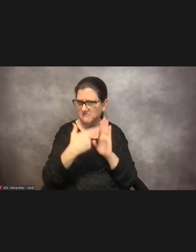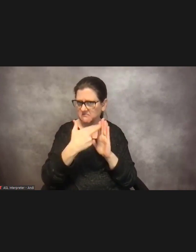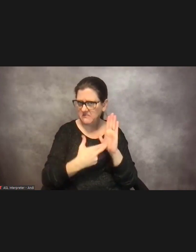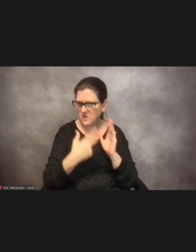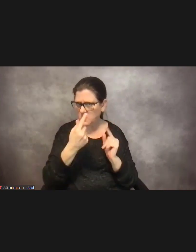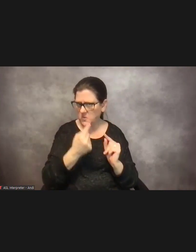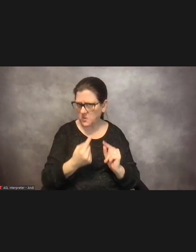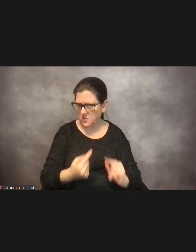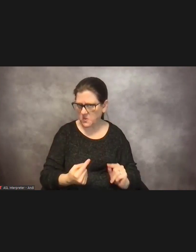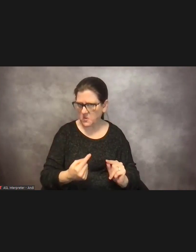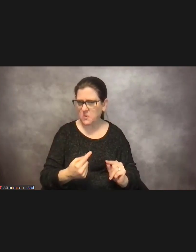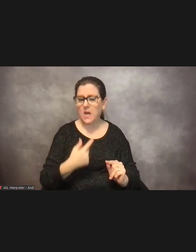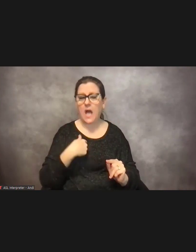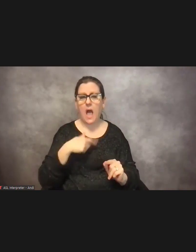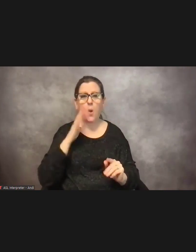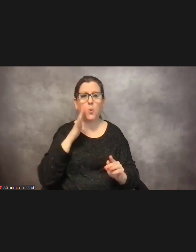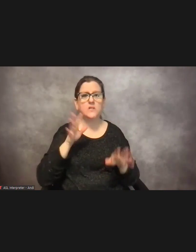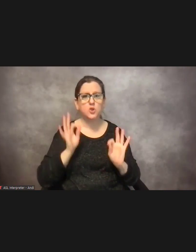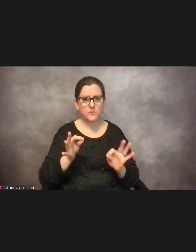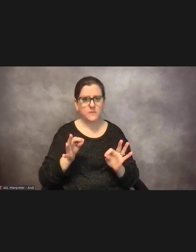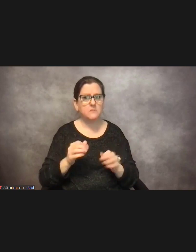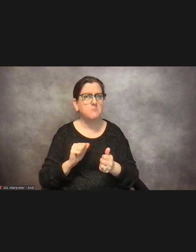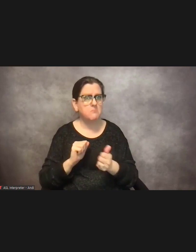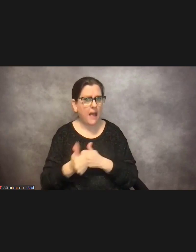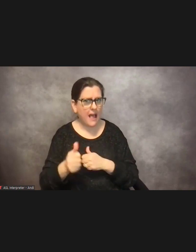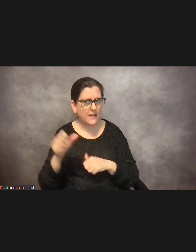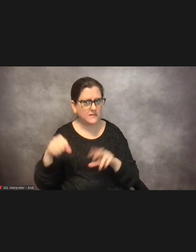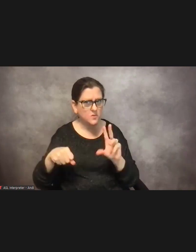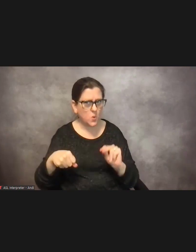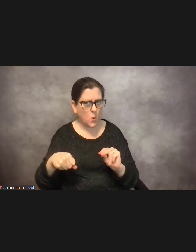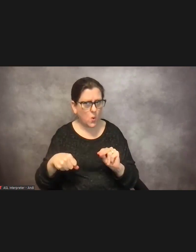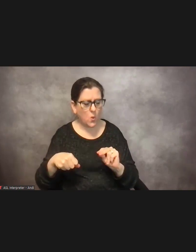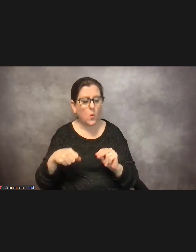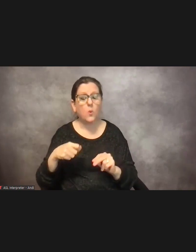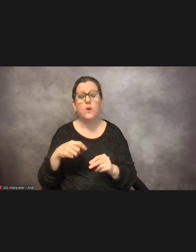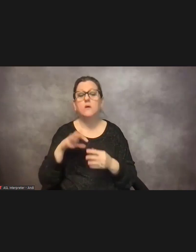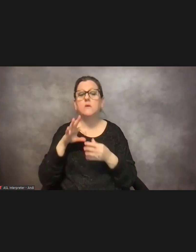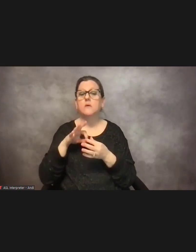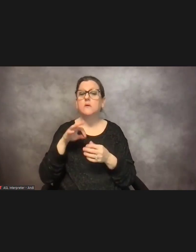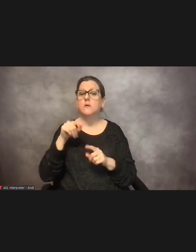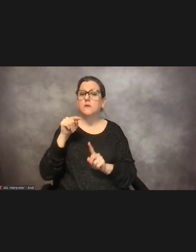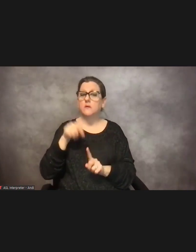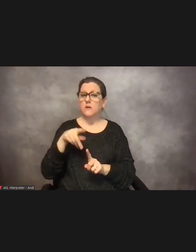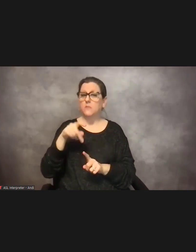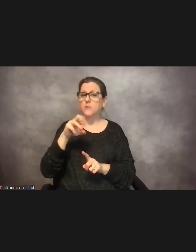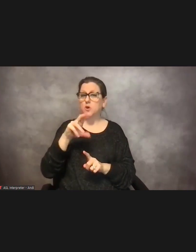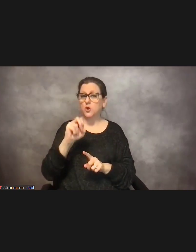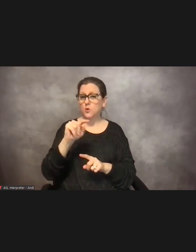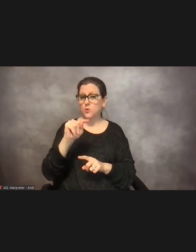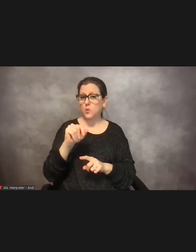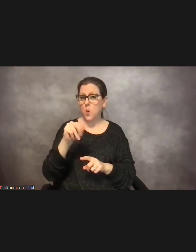will determine whether the ear passed or not not. With pure tone screening, there's, um, considerably more potential